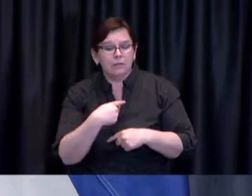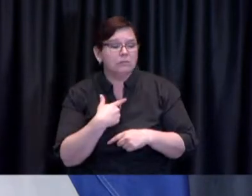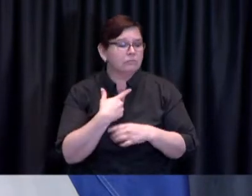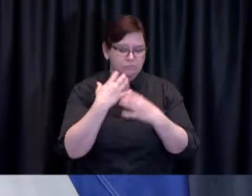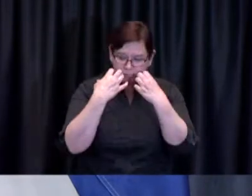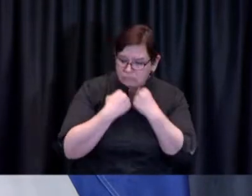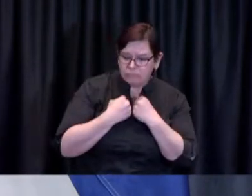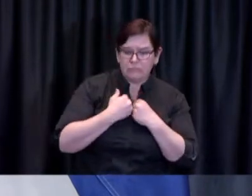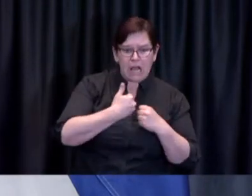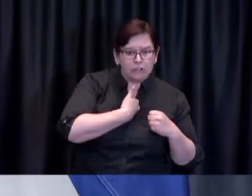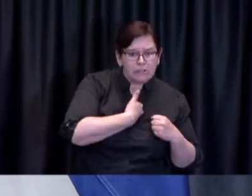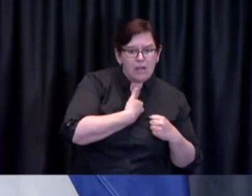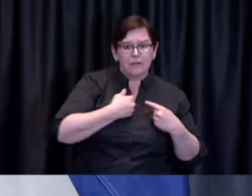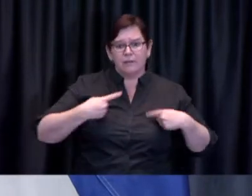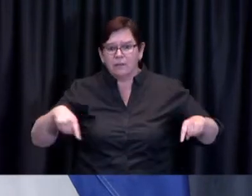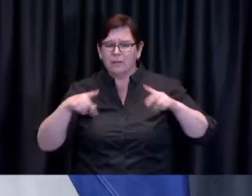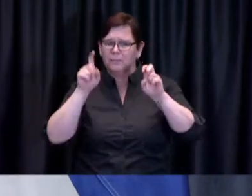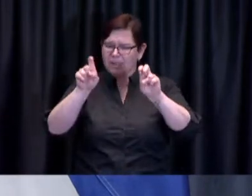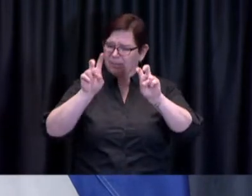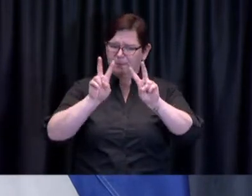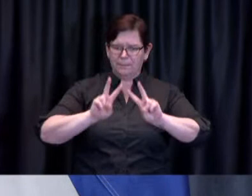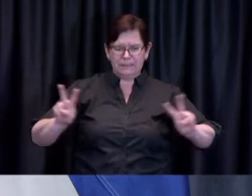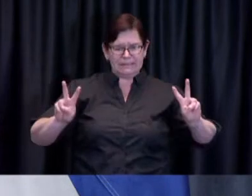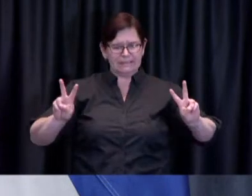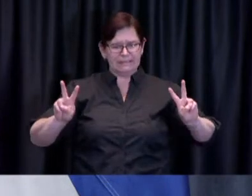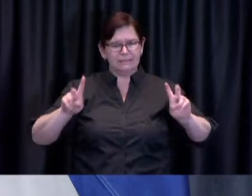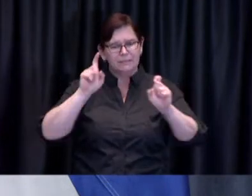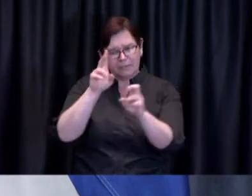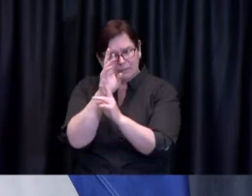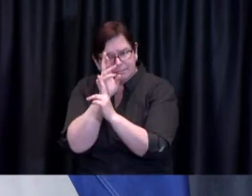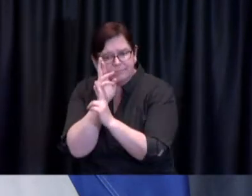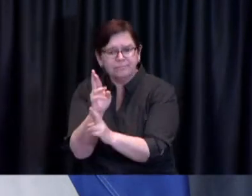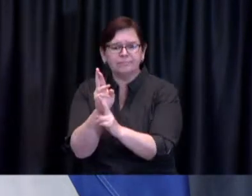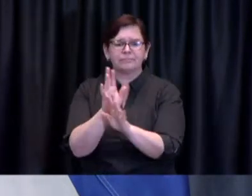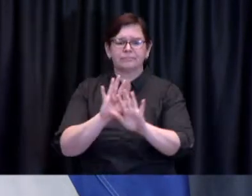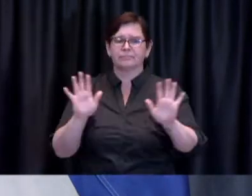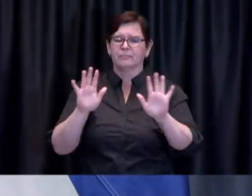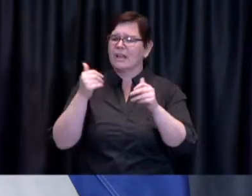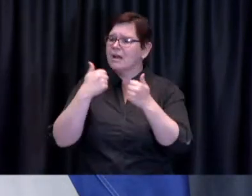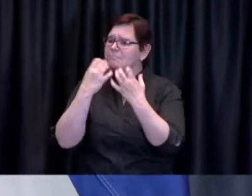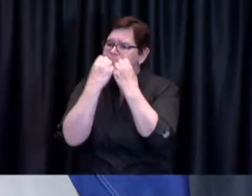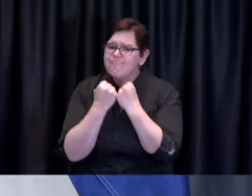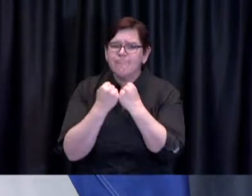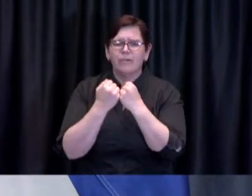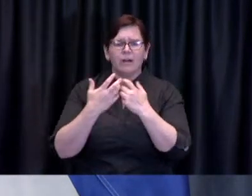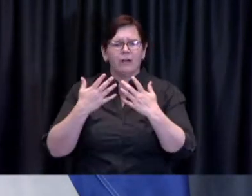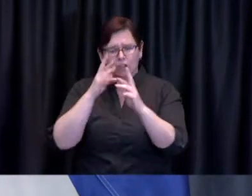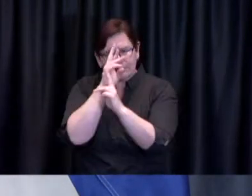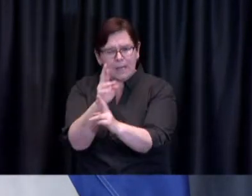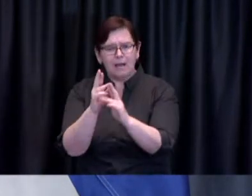anyone against anyone or any community in our city cannot and will not ever be accepted